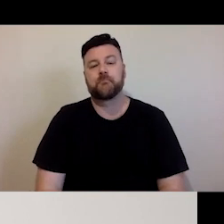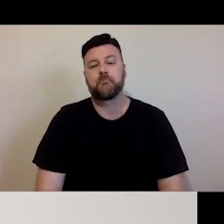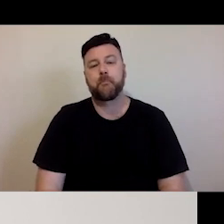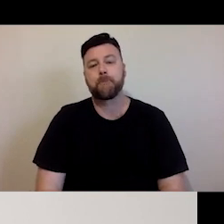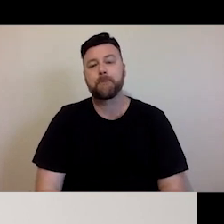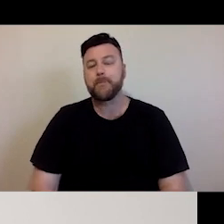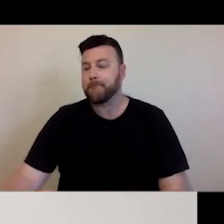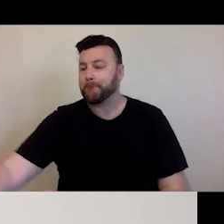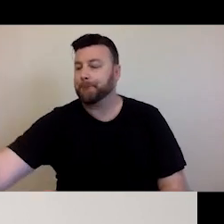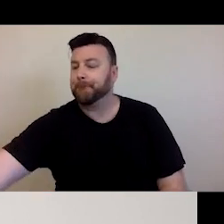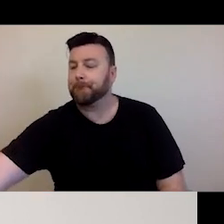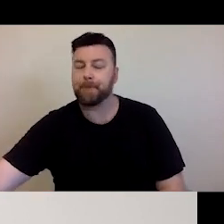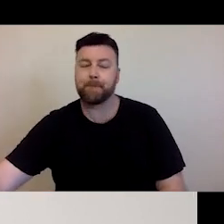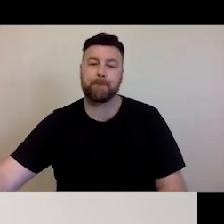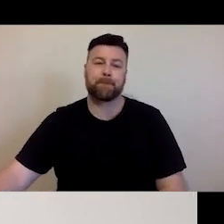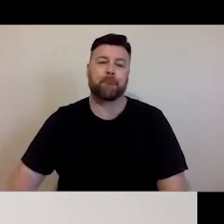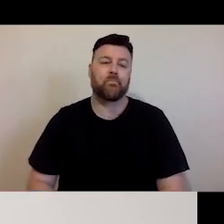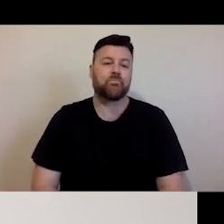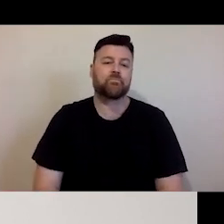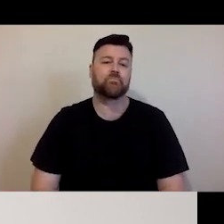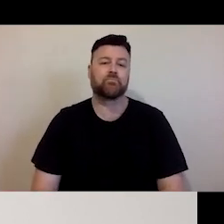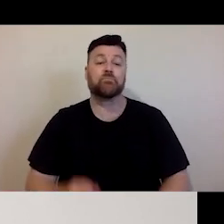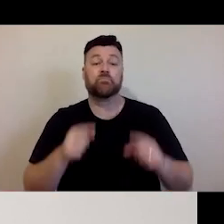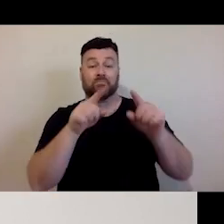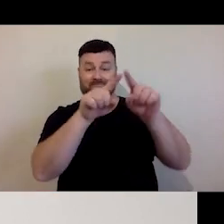Now, in the brown rectangle, I have